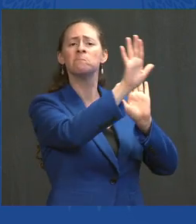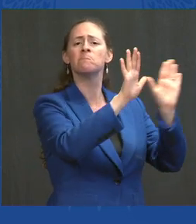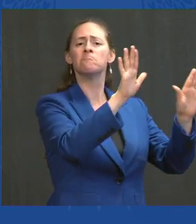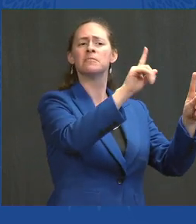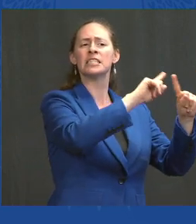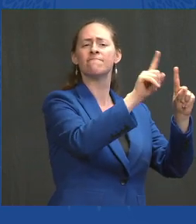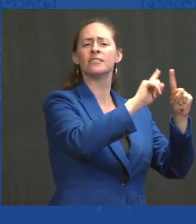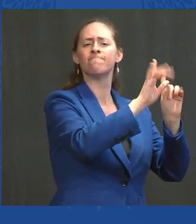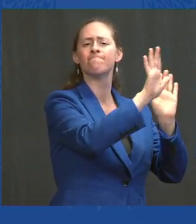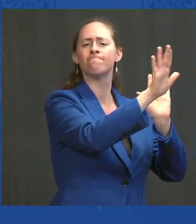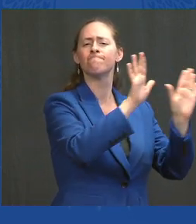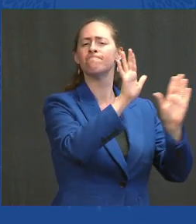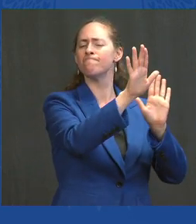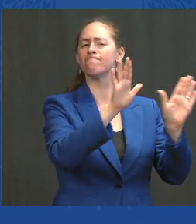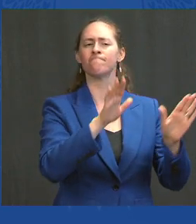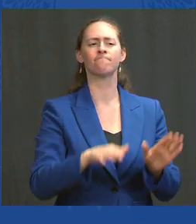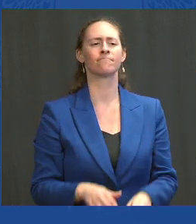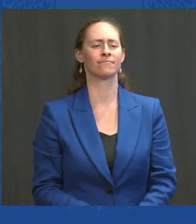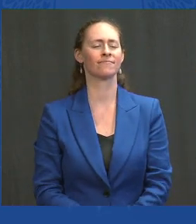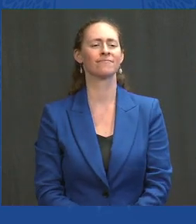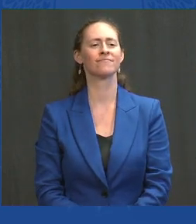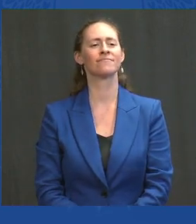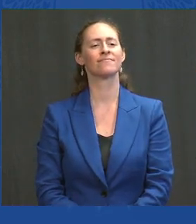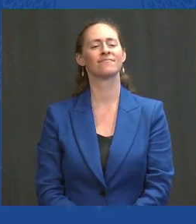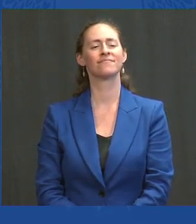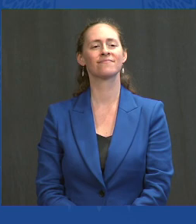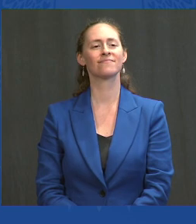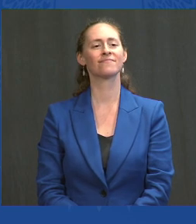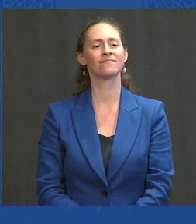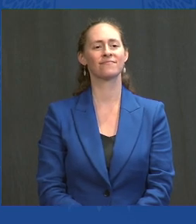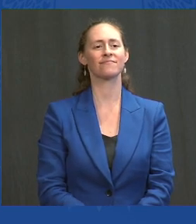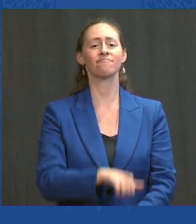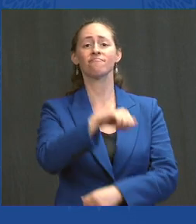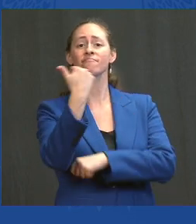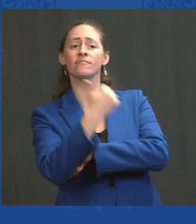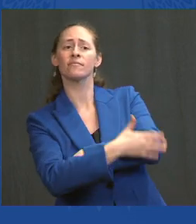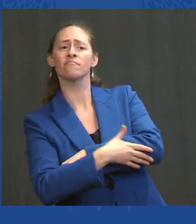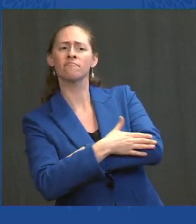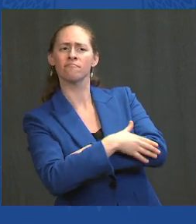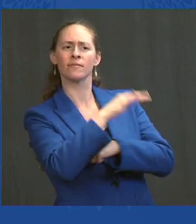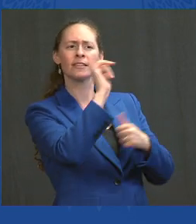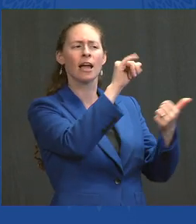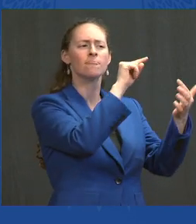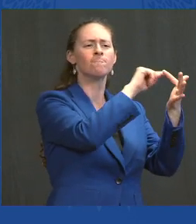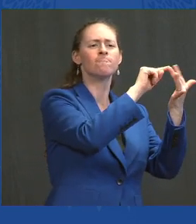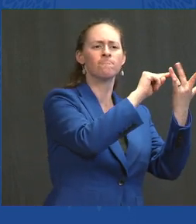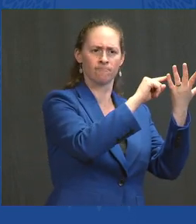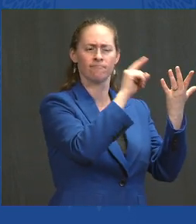You can define every -- almost everyone else based on those characteristics, but you can't define America.